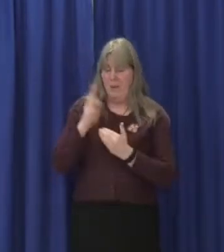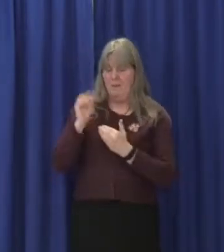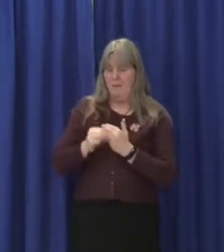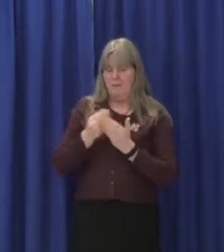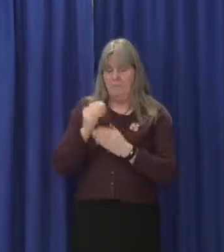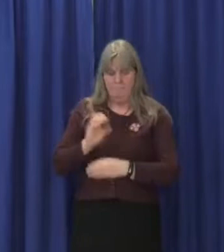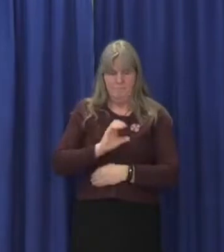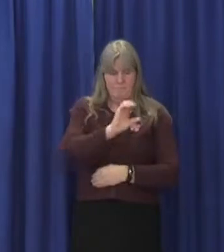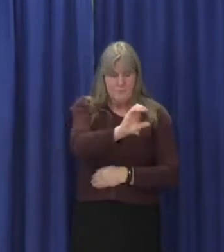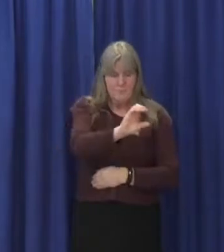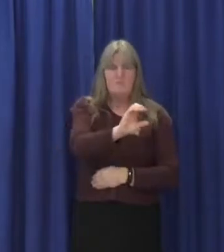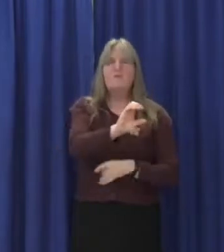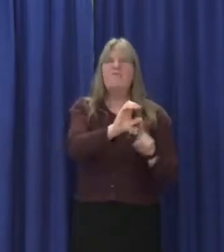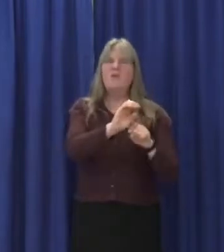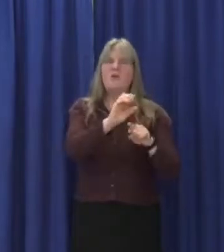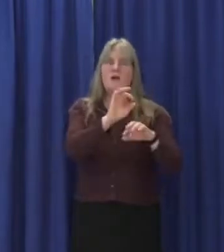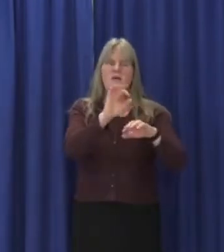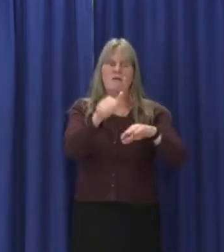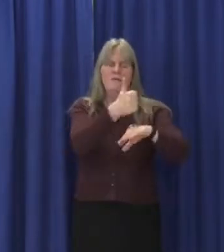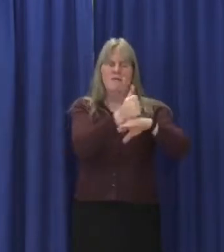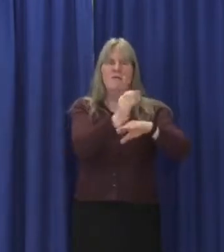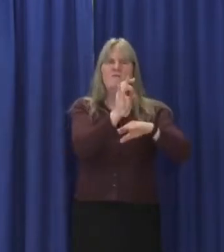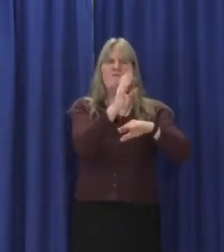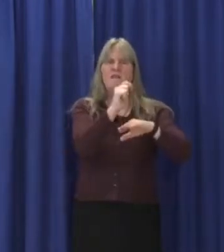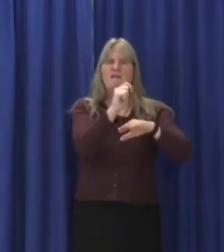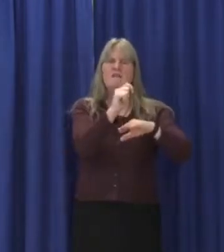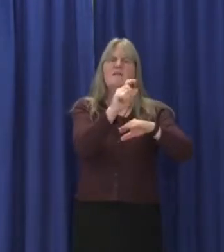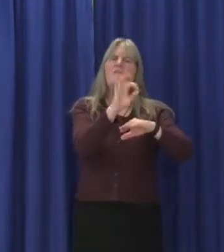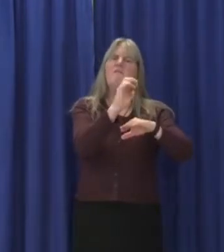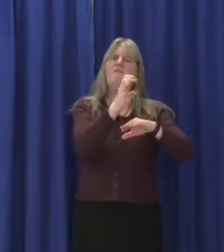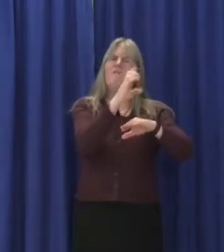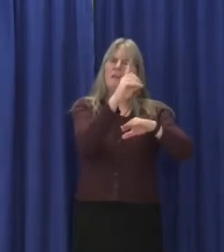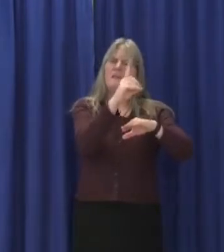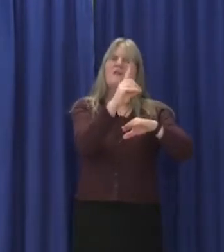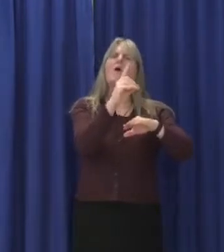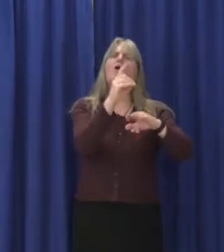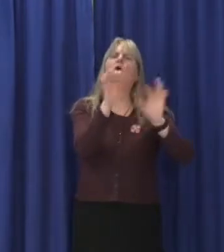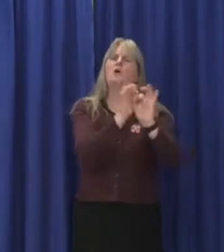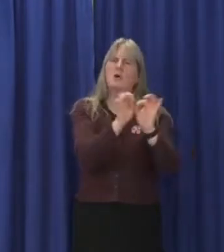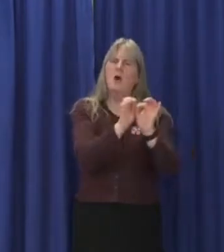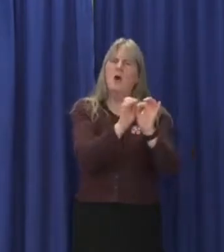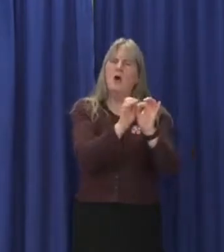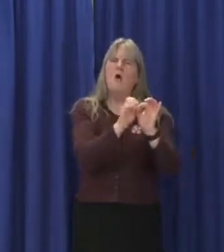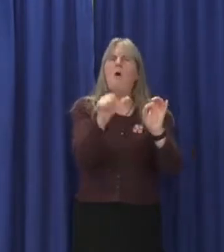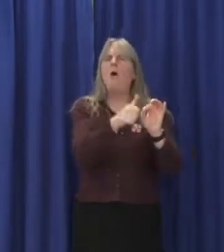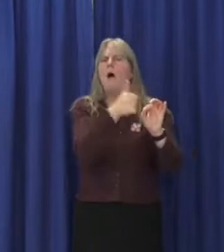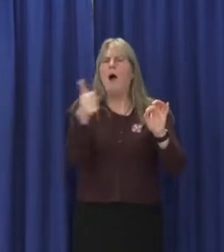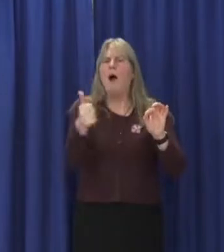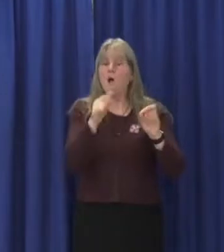for eligible fixed costs for businesses and non-recoverable financial commitments for